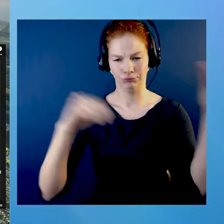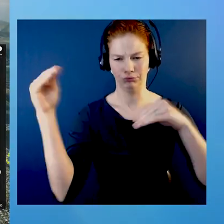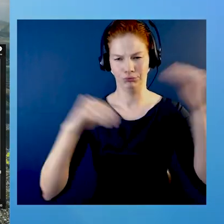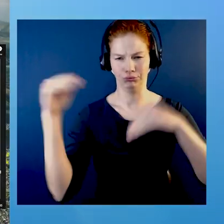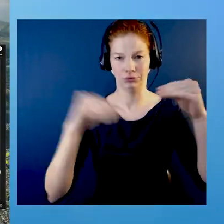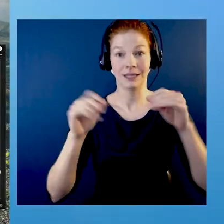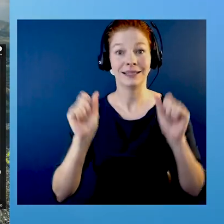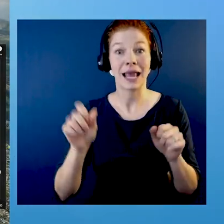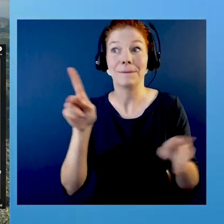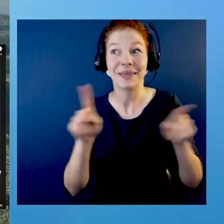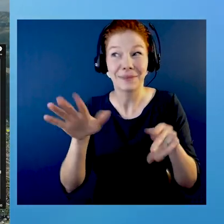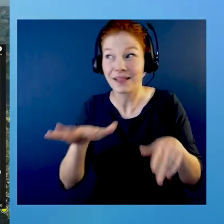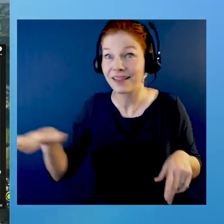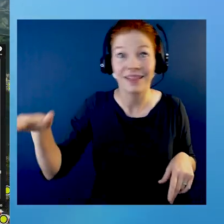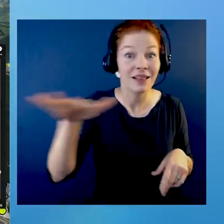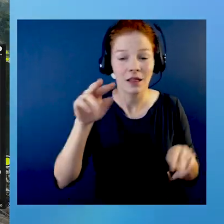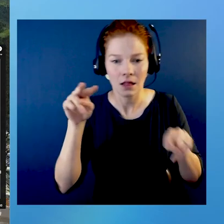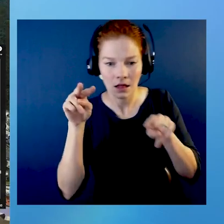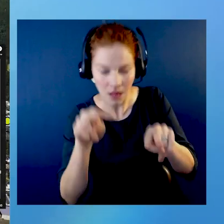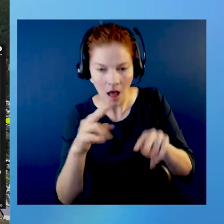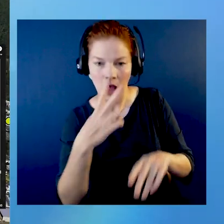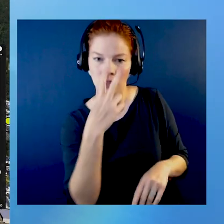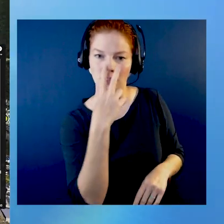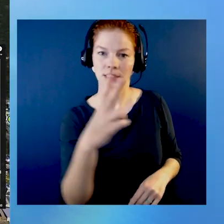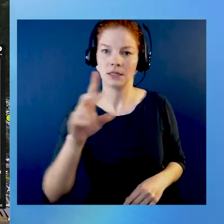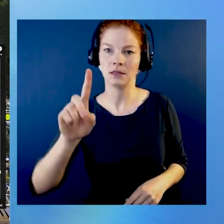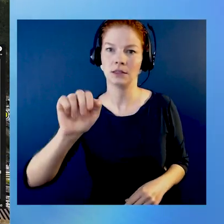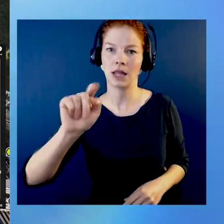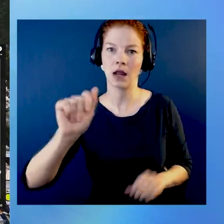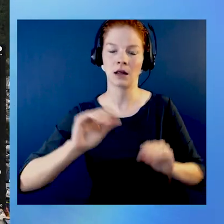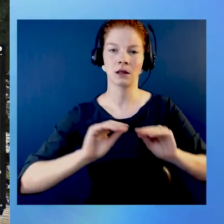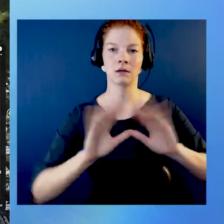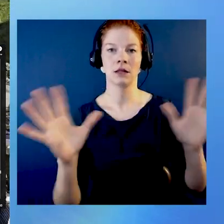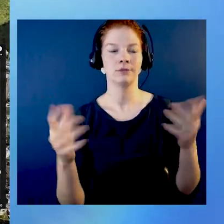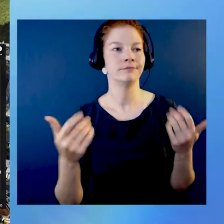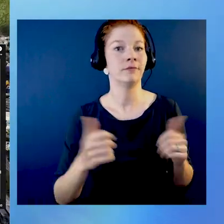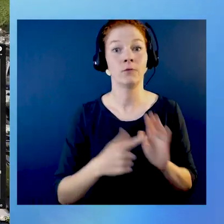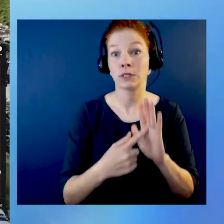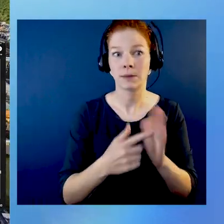access to see these datasets, things like parking or